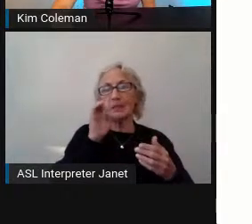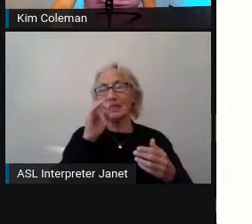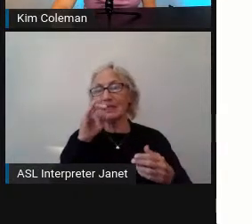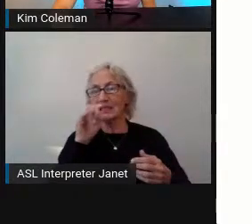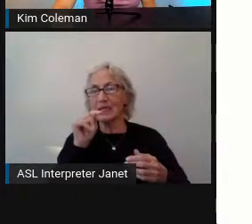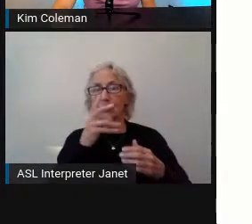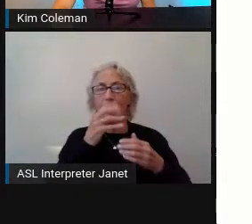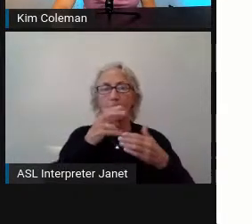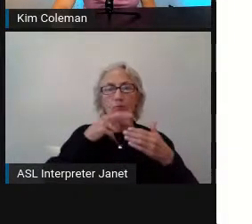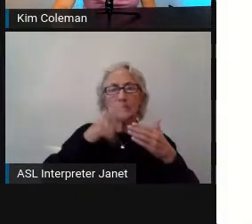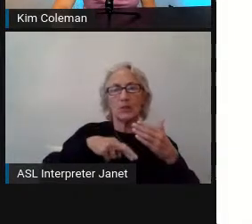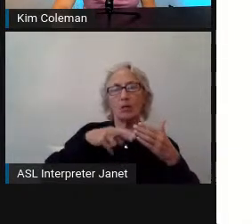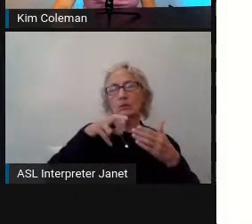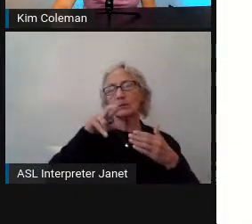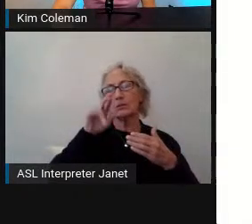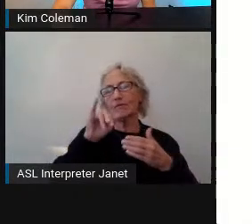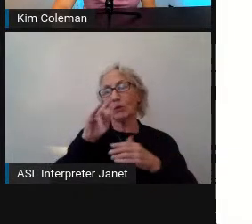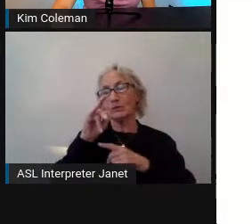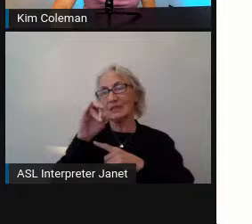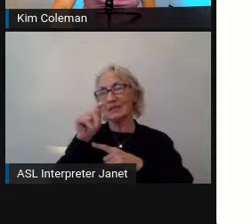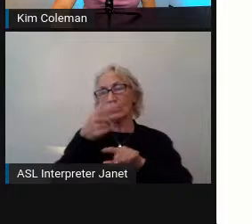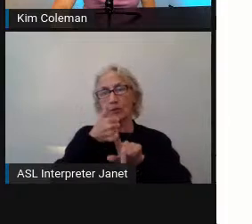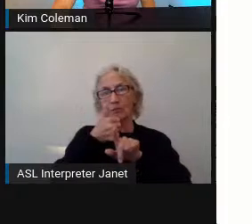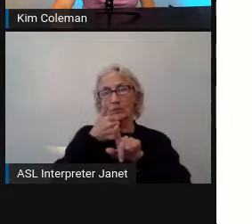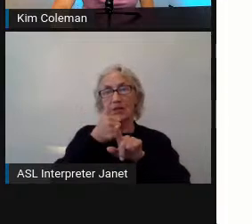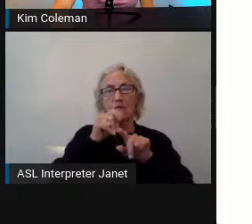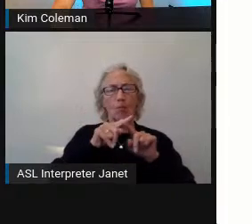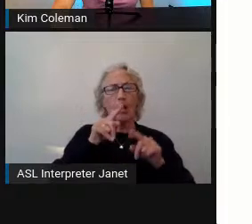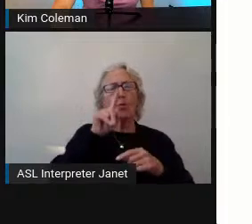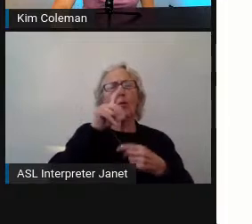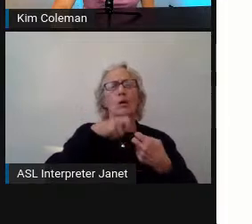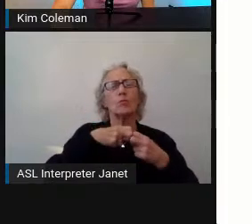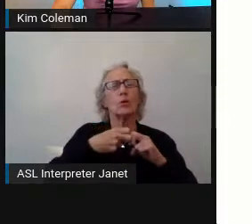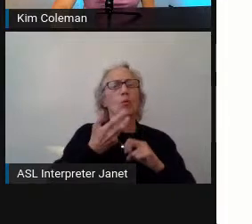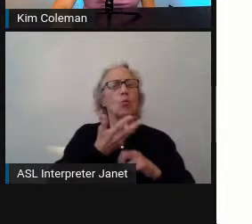We could use Jooally to test this extension on the result of the extensions.